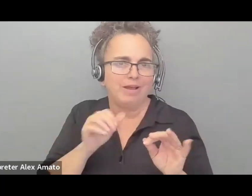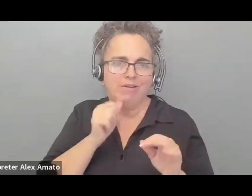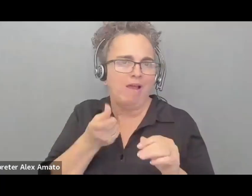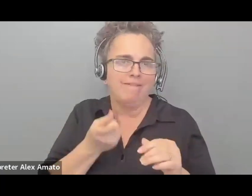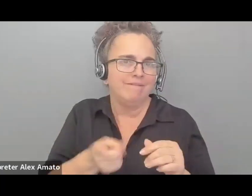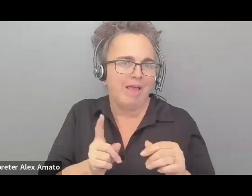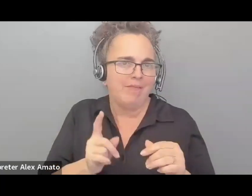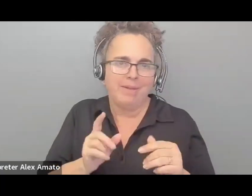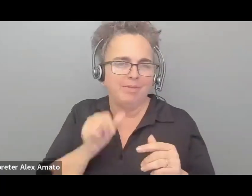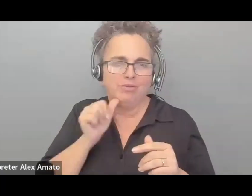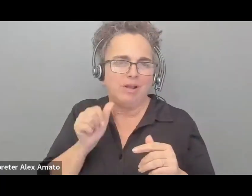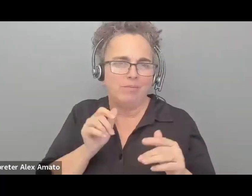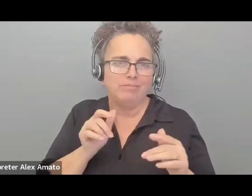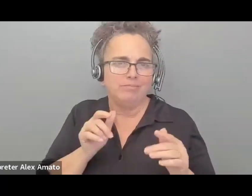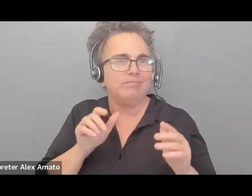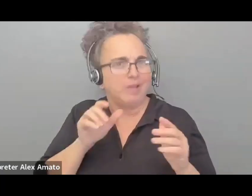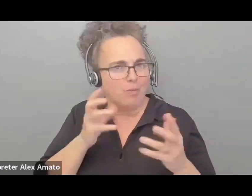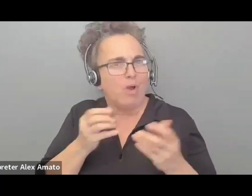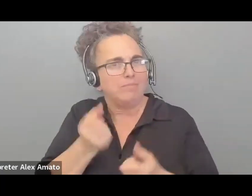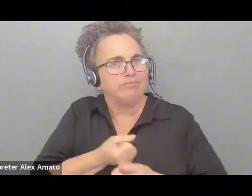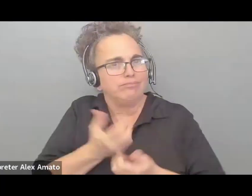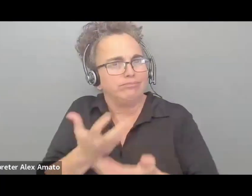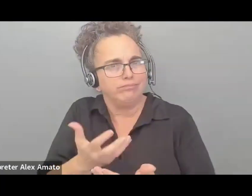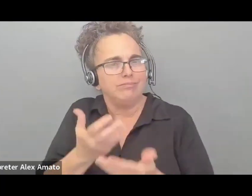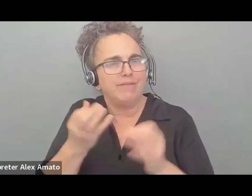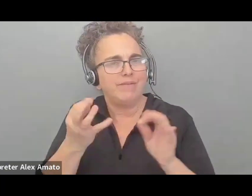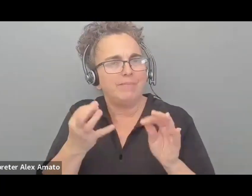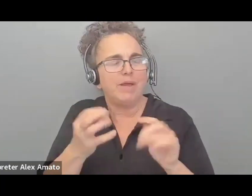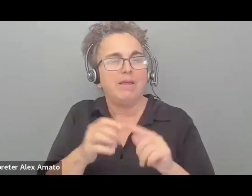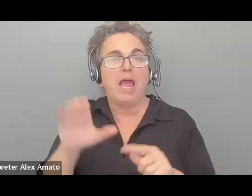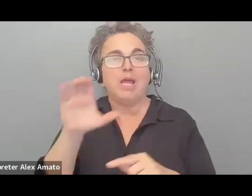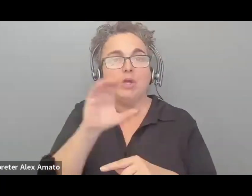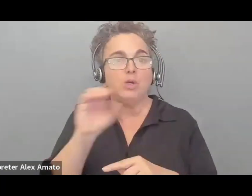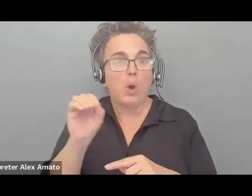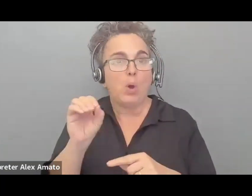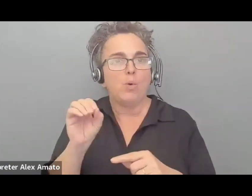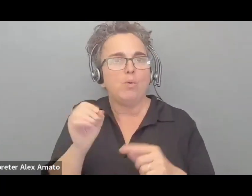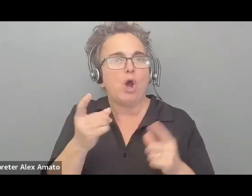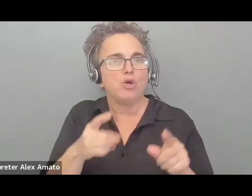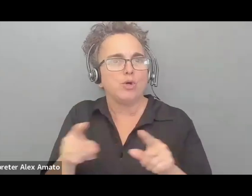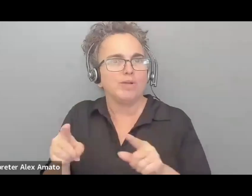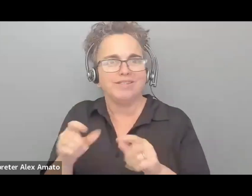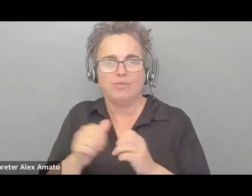And then the other thing is co-occurrences of disabilities and I've fallen into this too as like an overlooked area.